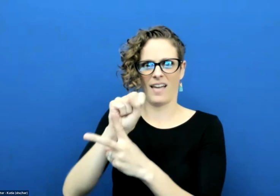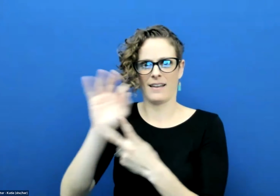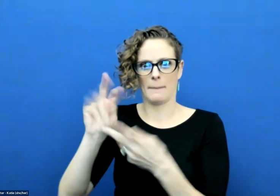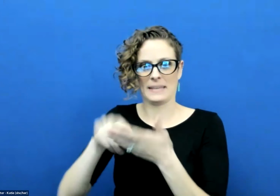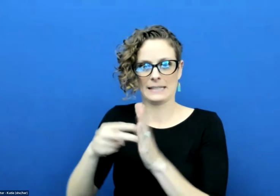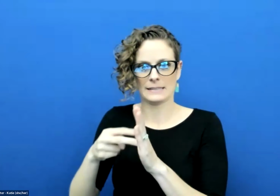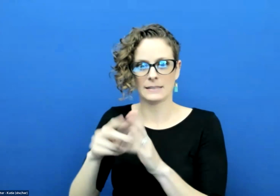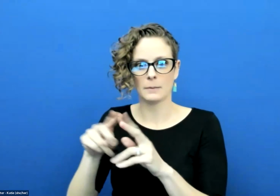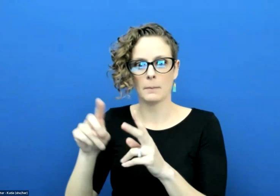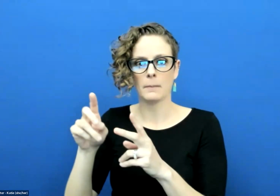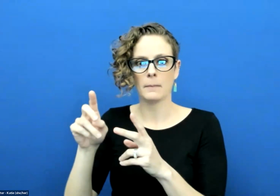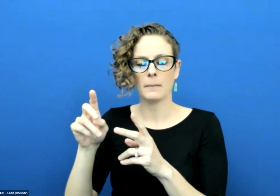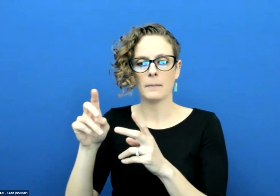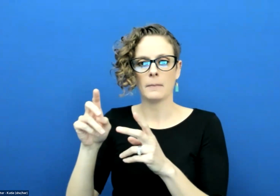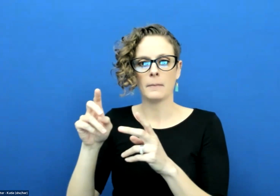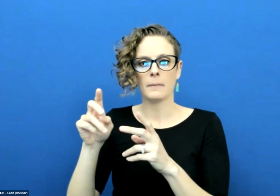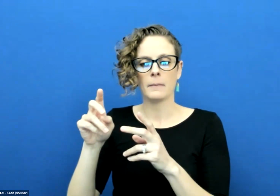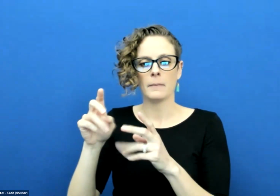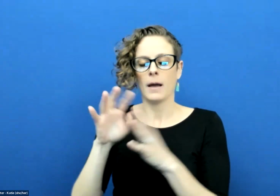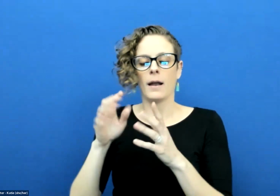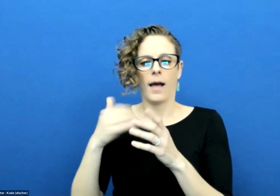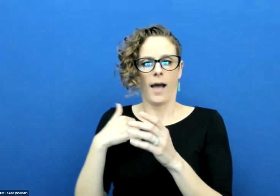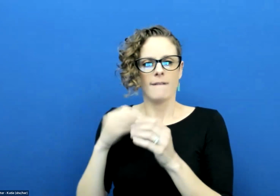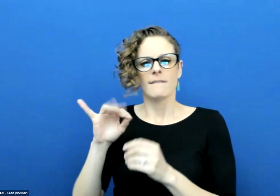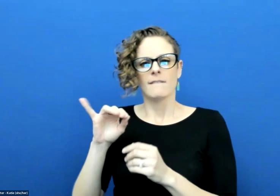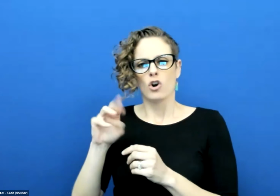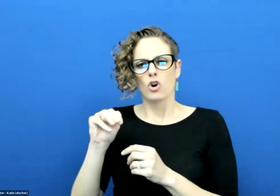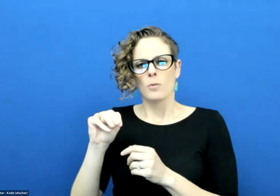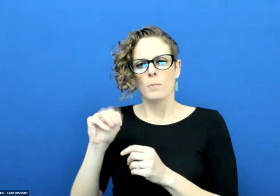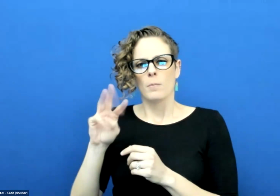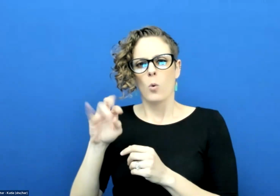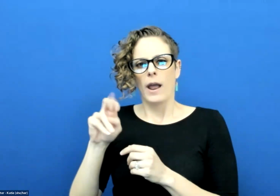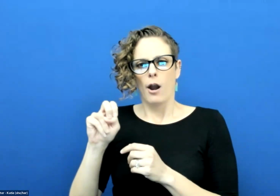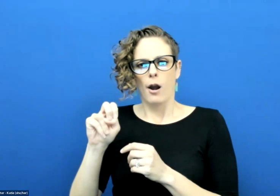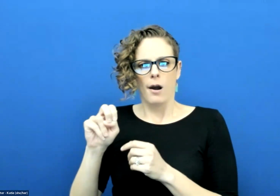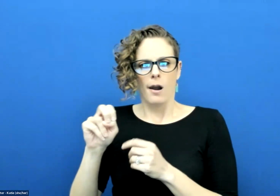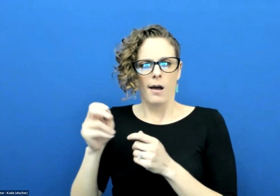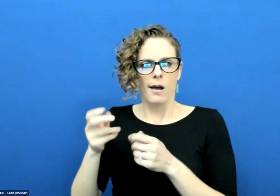upgrades it's got some a bunch of different reviews and and again if you send me an email